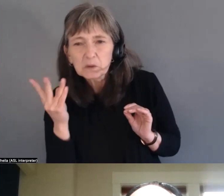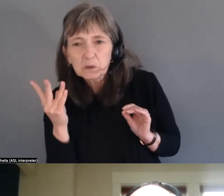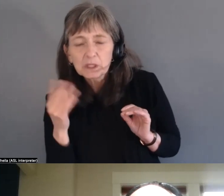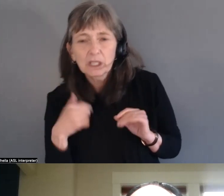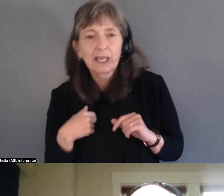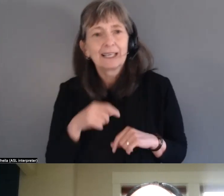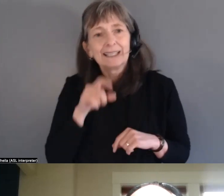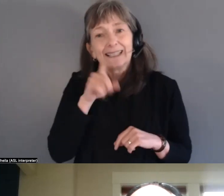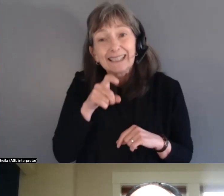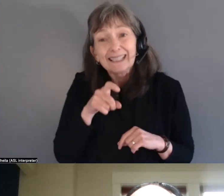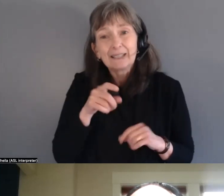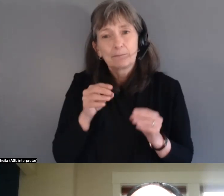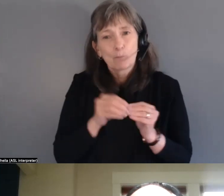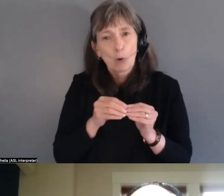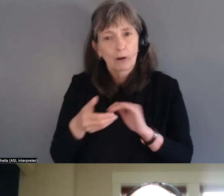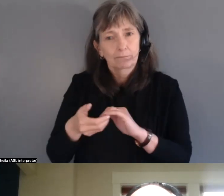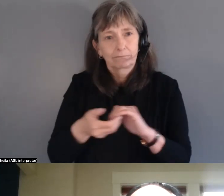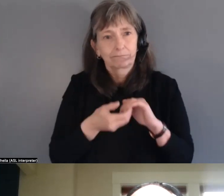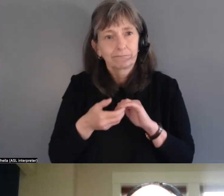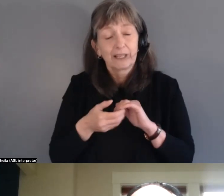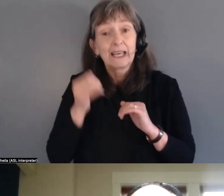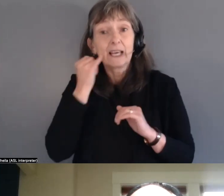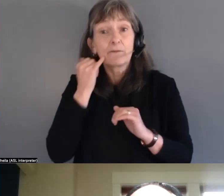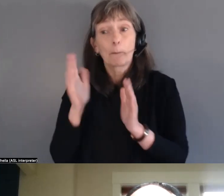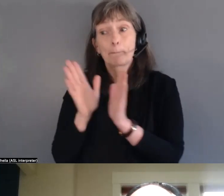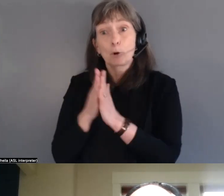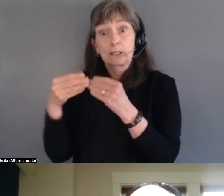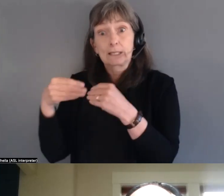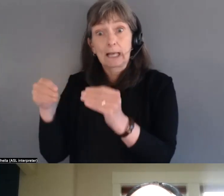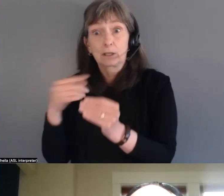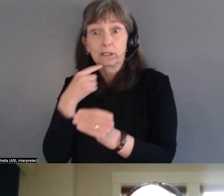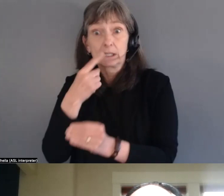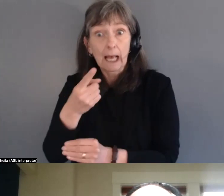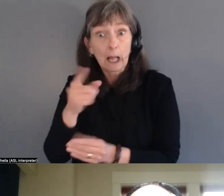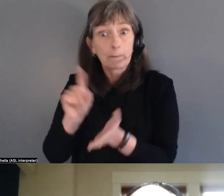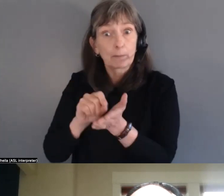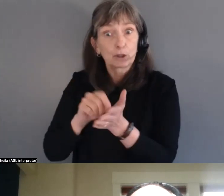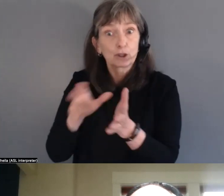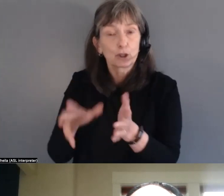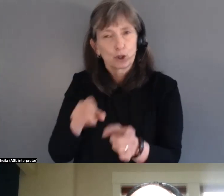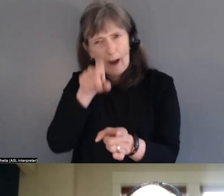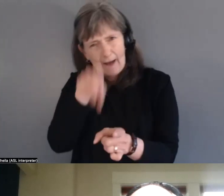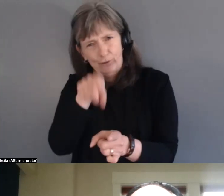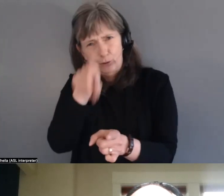just say to publishers, "You have to do this," and kind of we wave our arms in the air and complain,